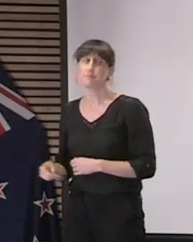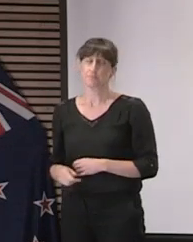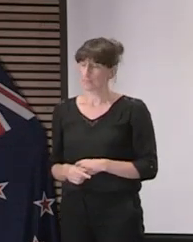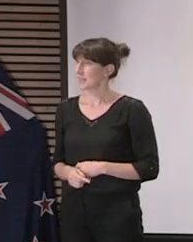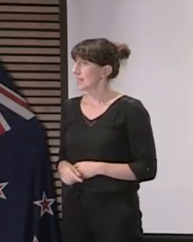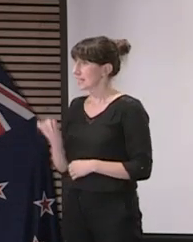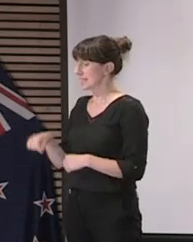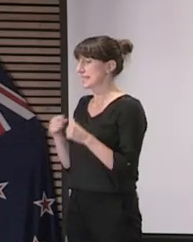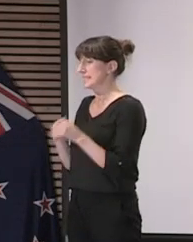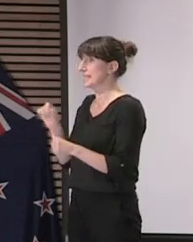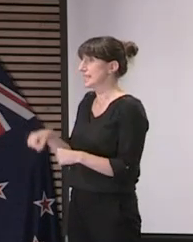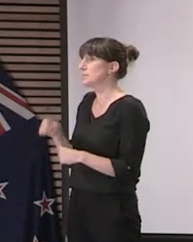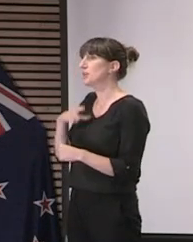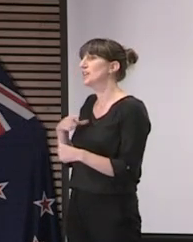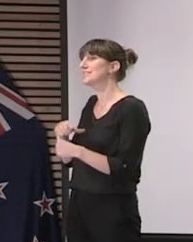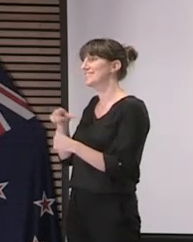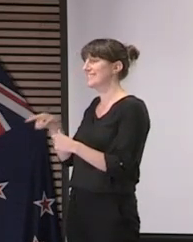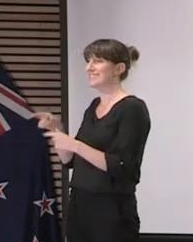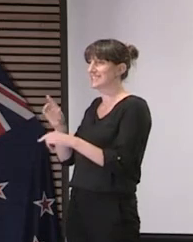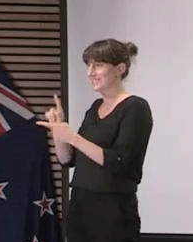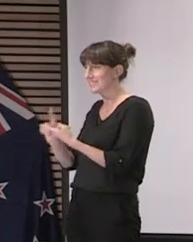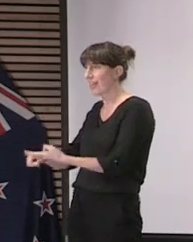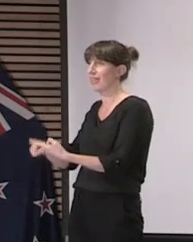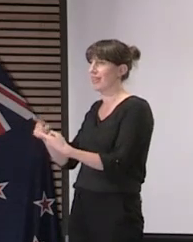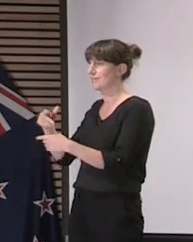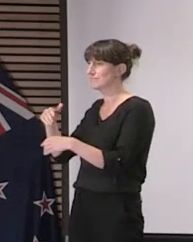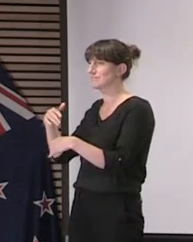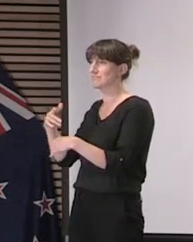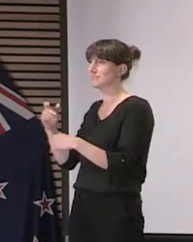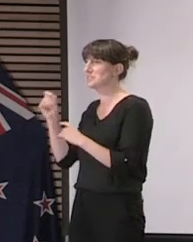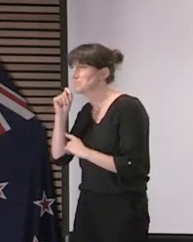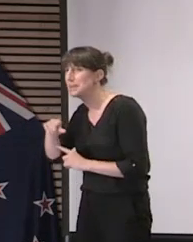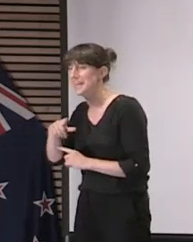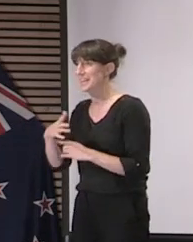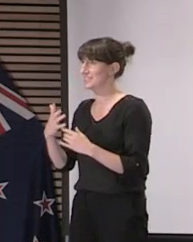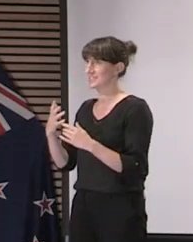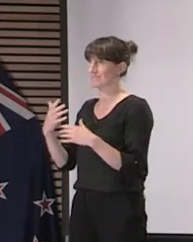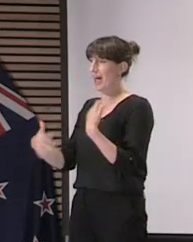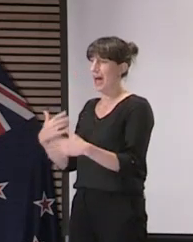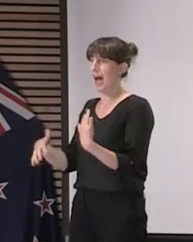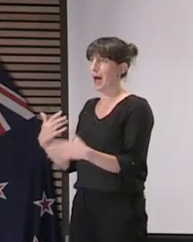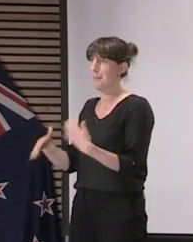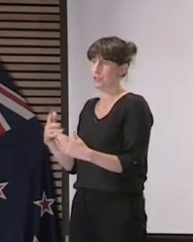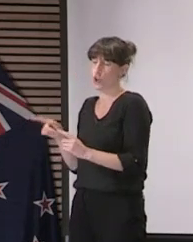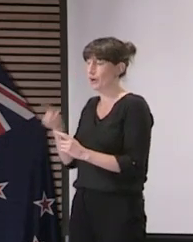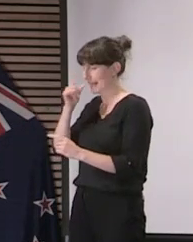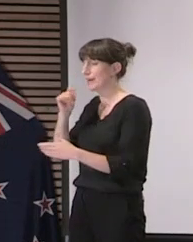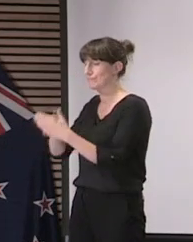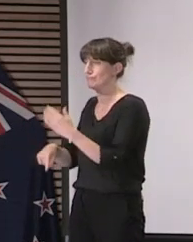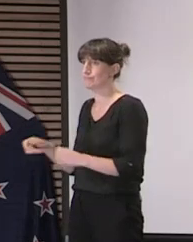obvious is assault. It does constitute an assault to spit on somebody, so, yes. In terms of family harm, do you have the numbers